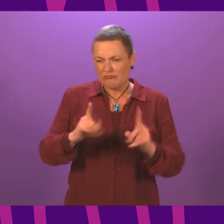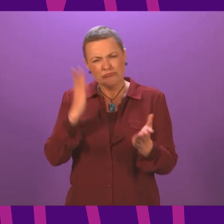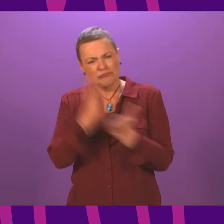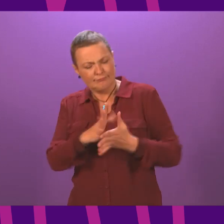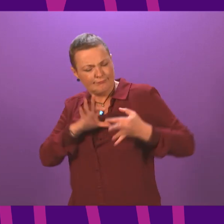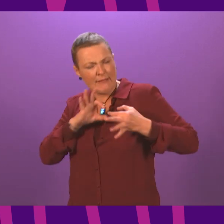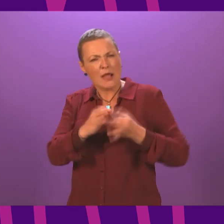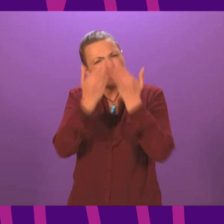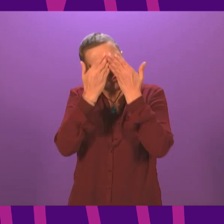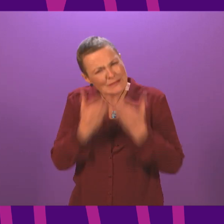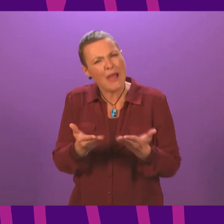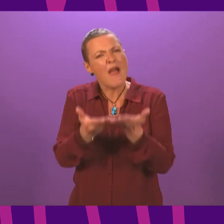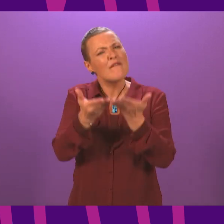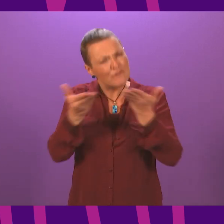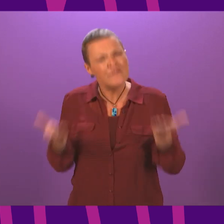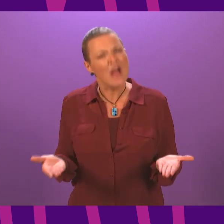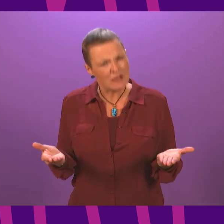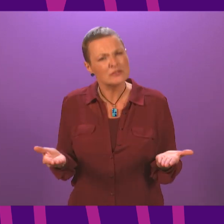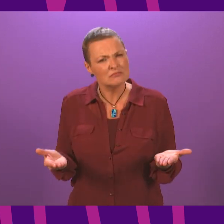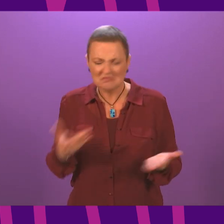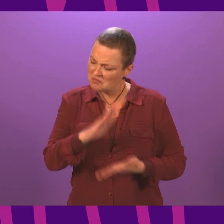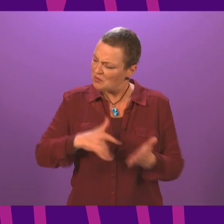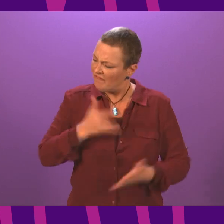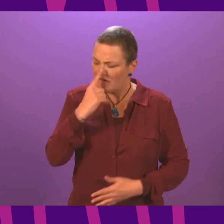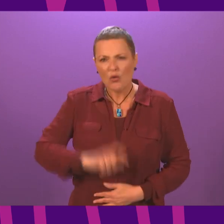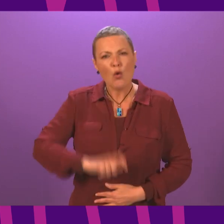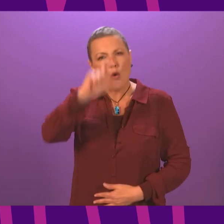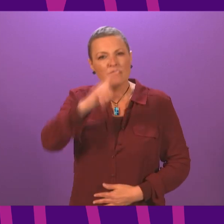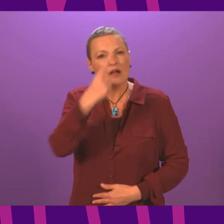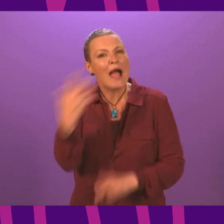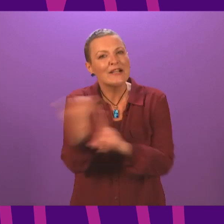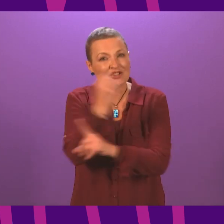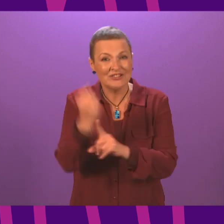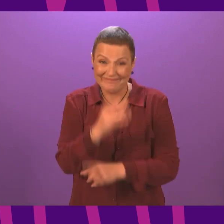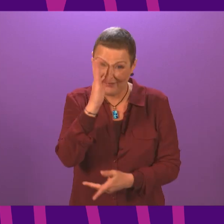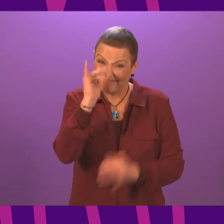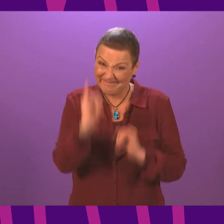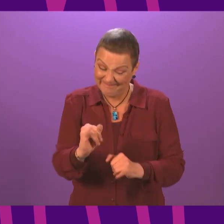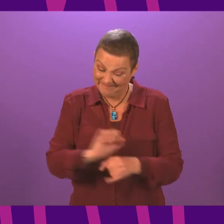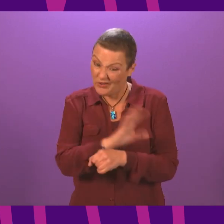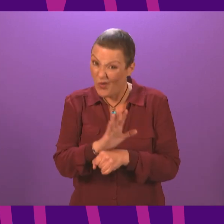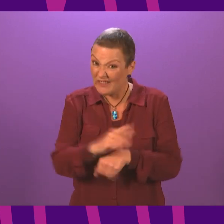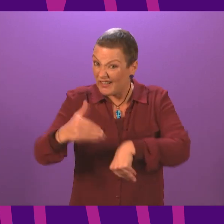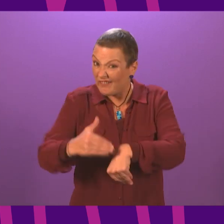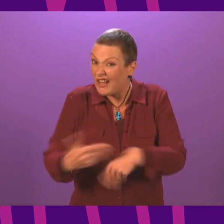fairness and respect, I feel full of hope about what we can—what we will—achieve, despite the difficulties caused by Covid-19.